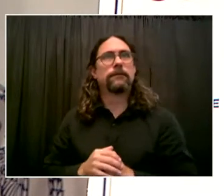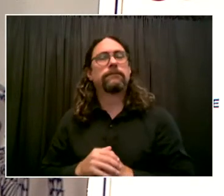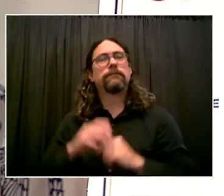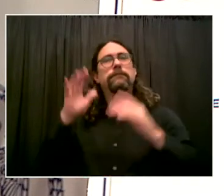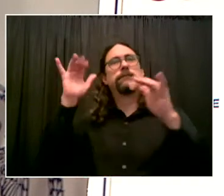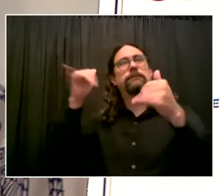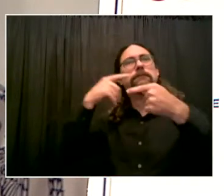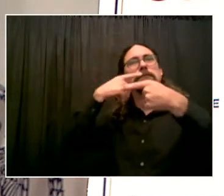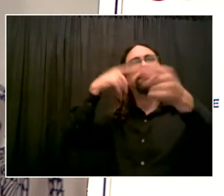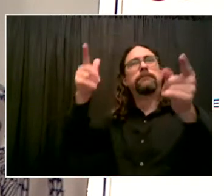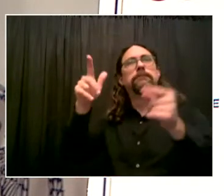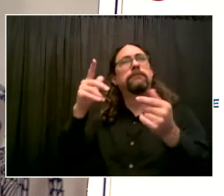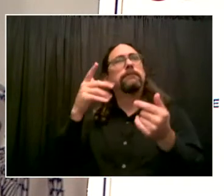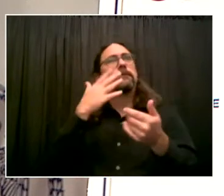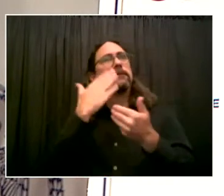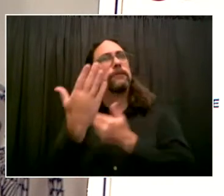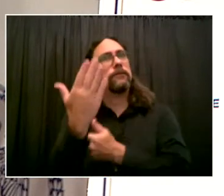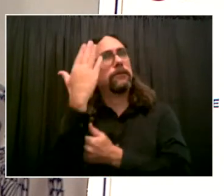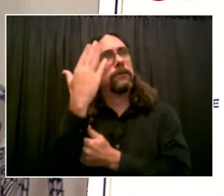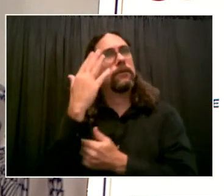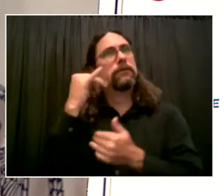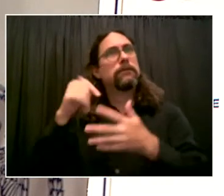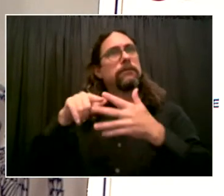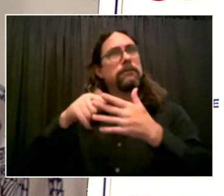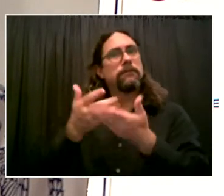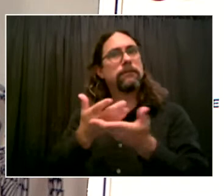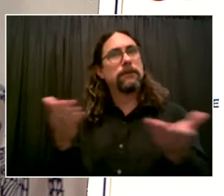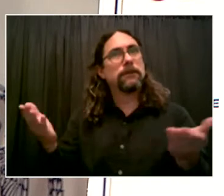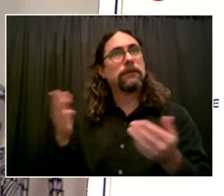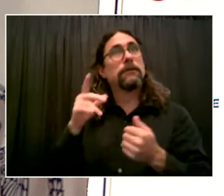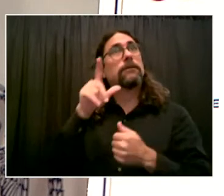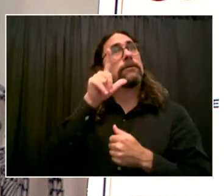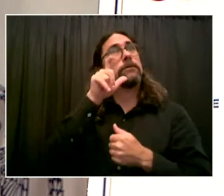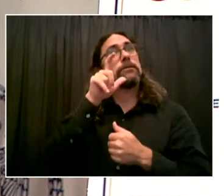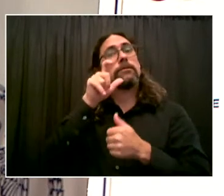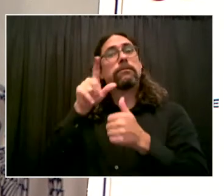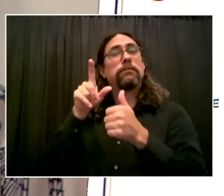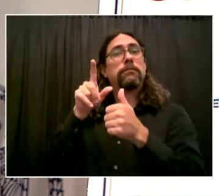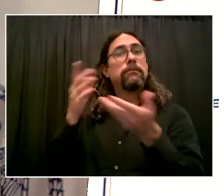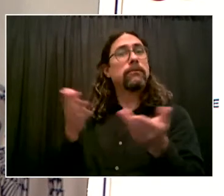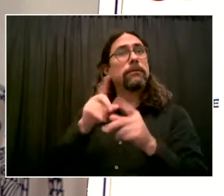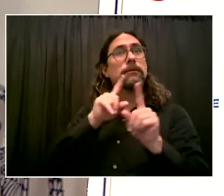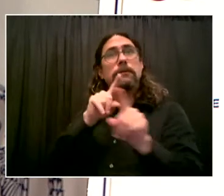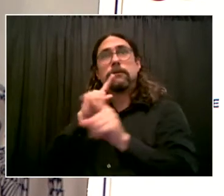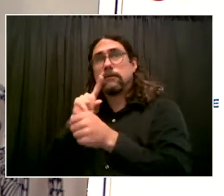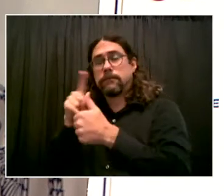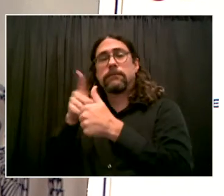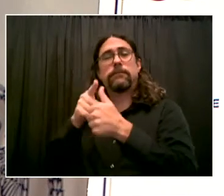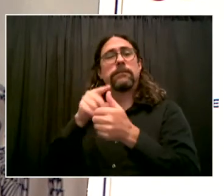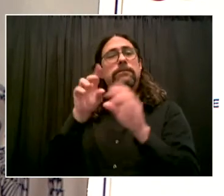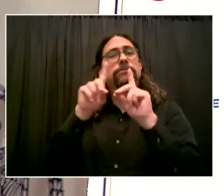WE ARE JOINED TODAY DPAERMETNT OF